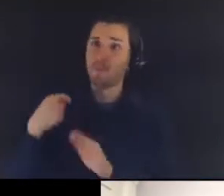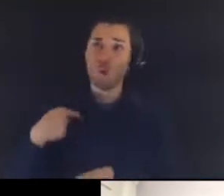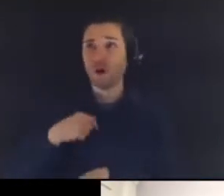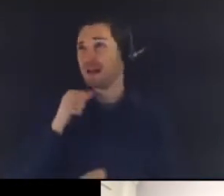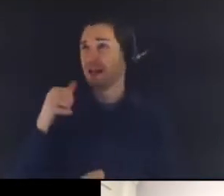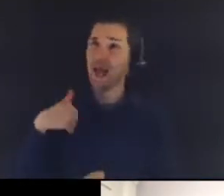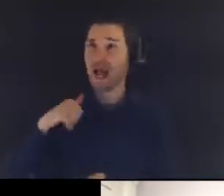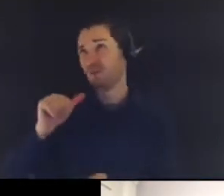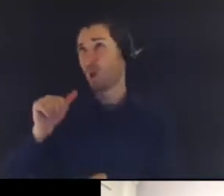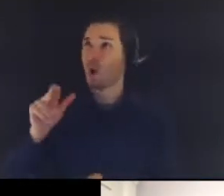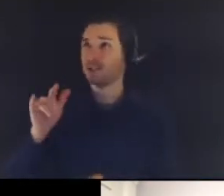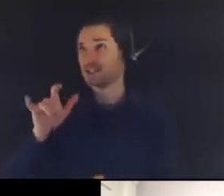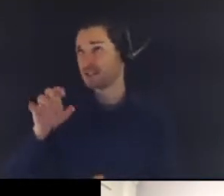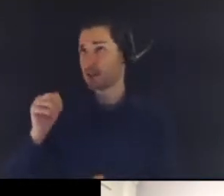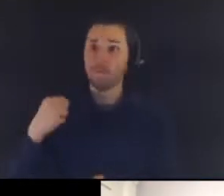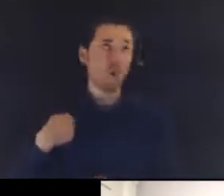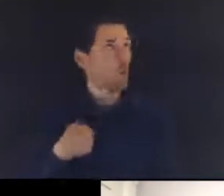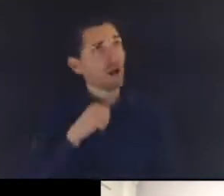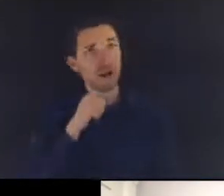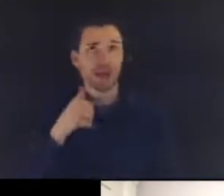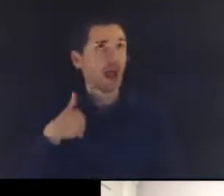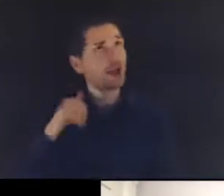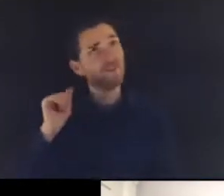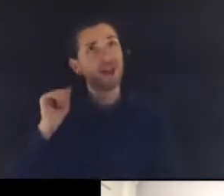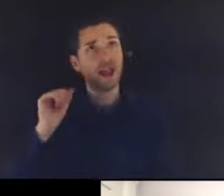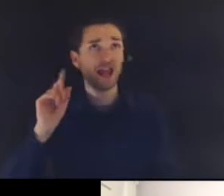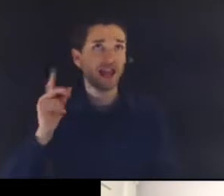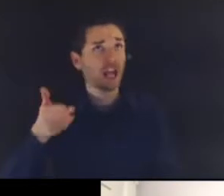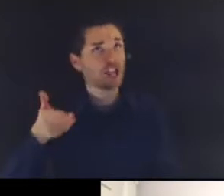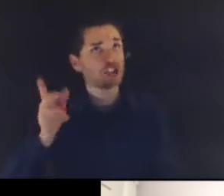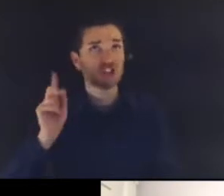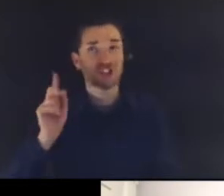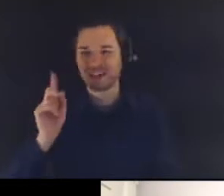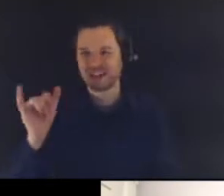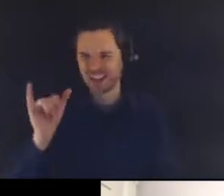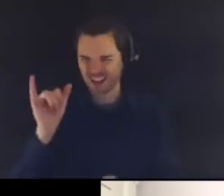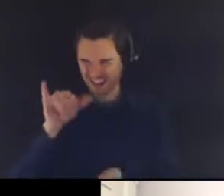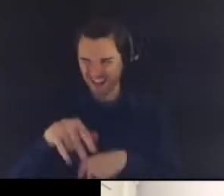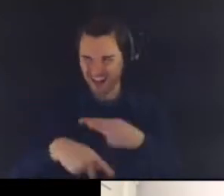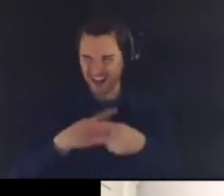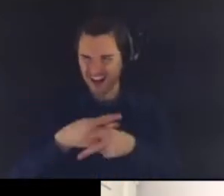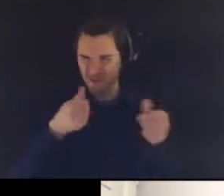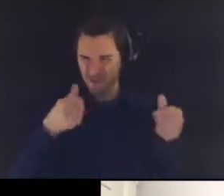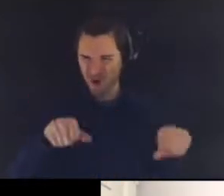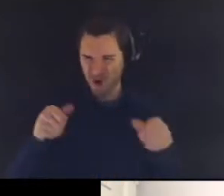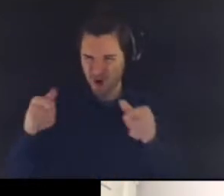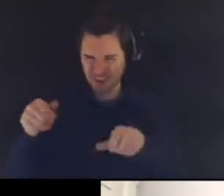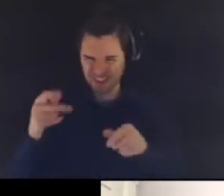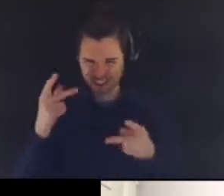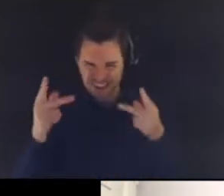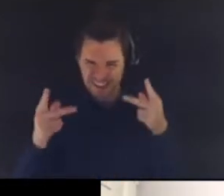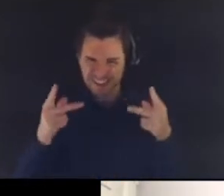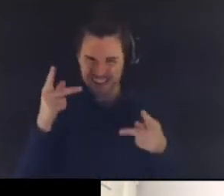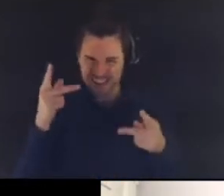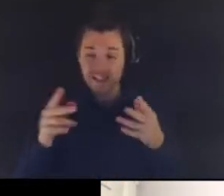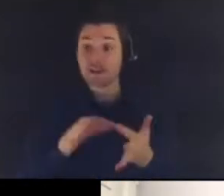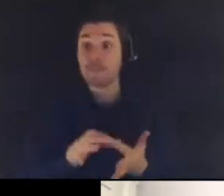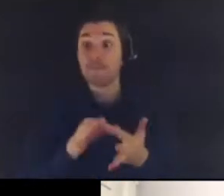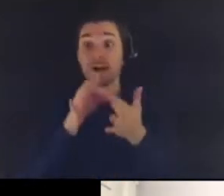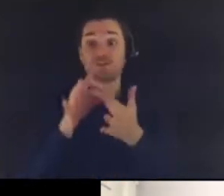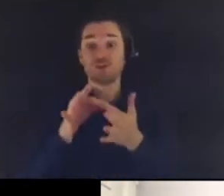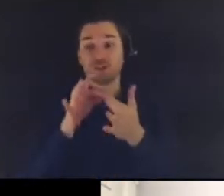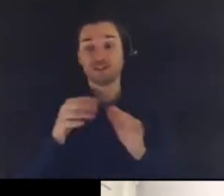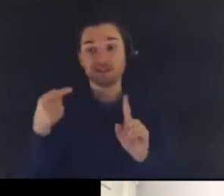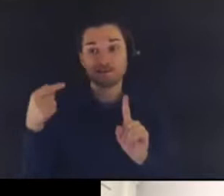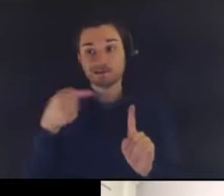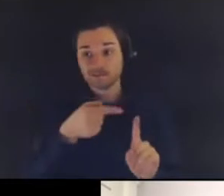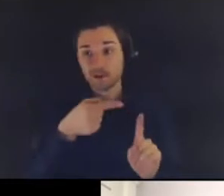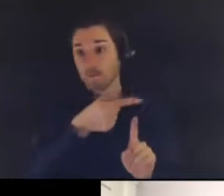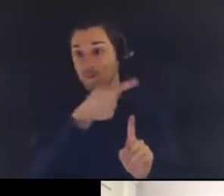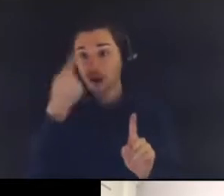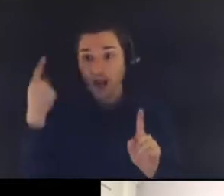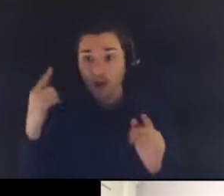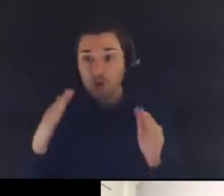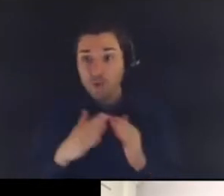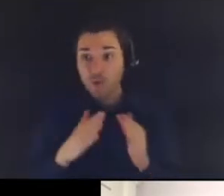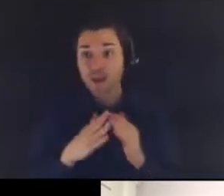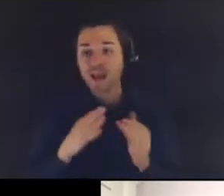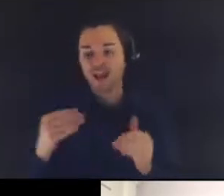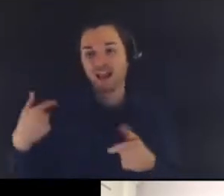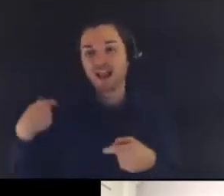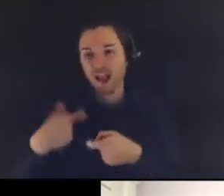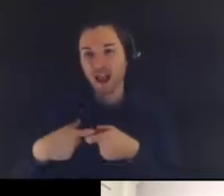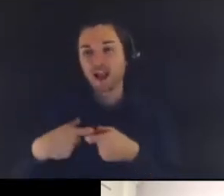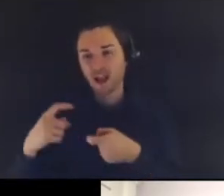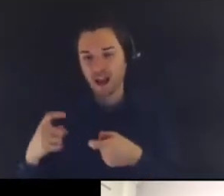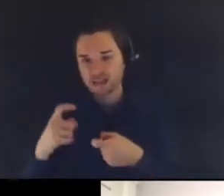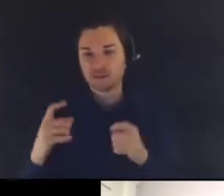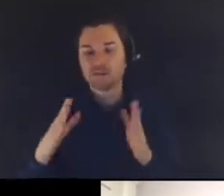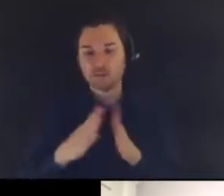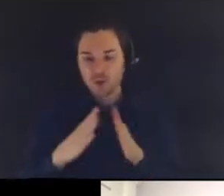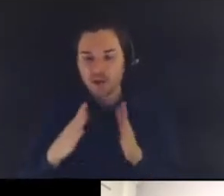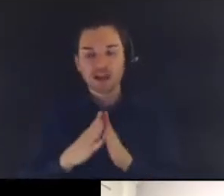we didn t have ADHD. , especially in the Black community and the Latinx community. So, a